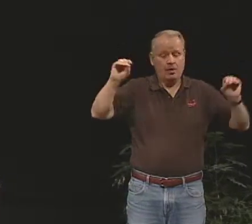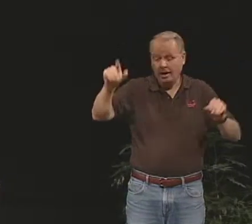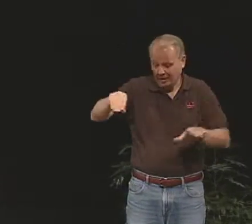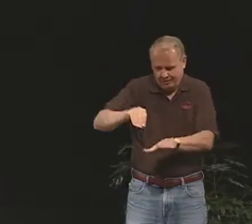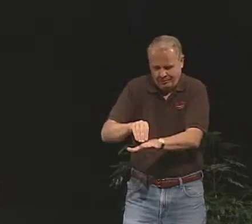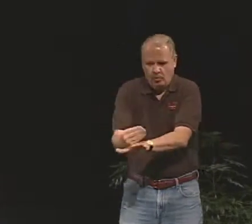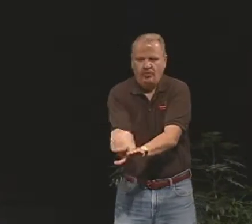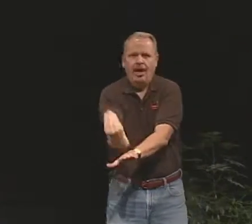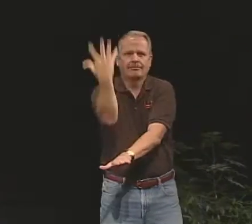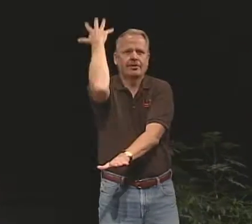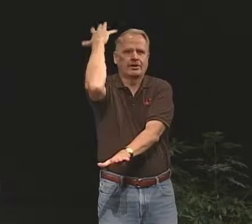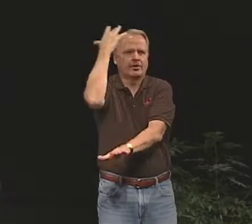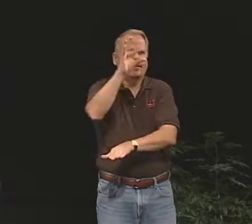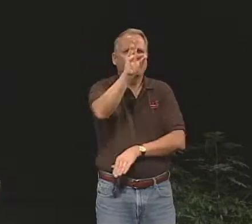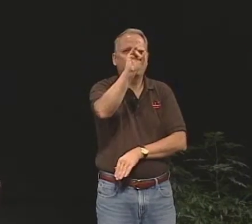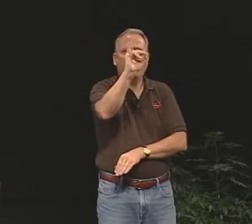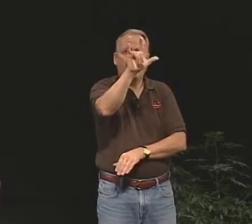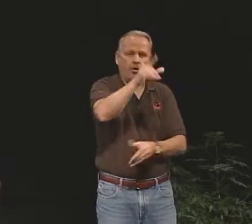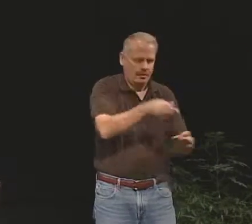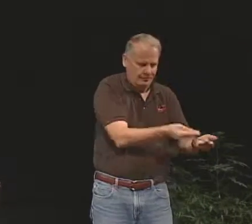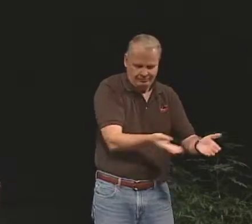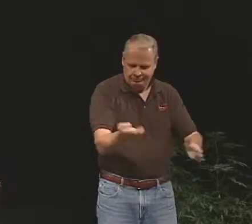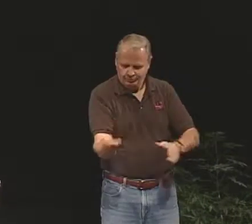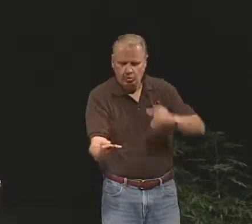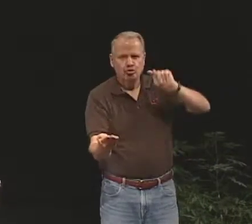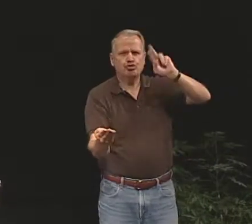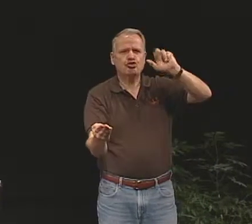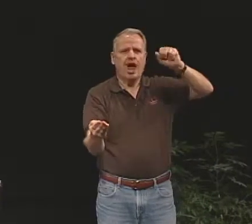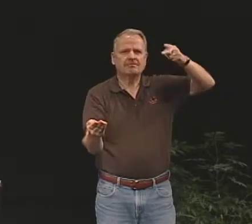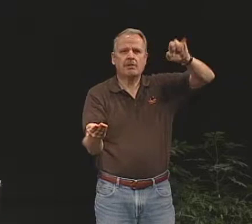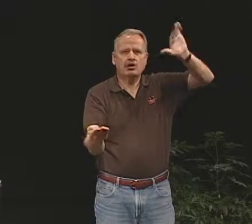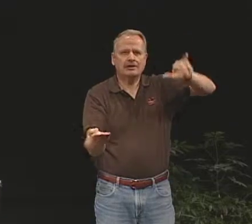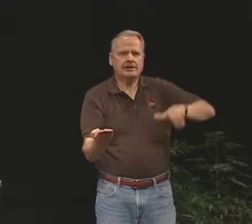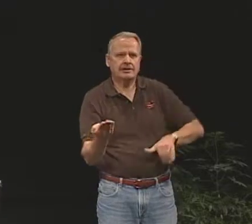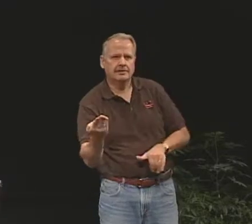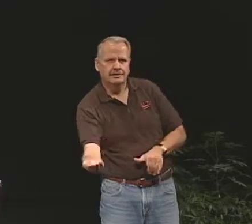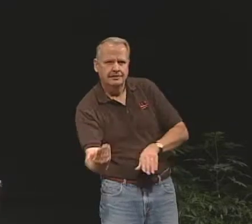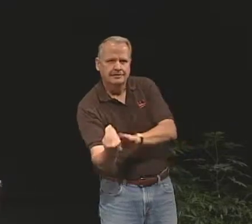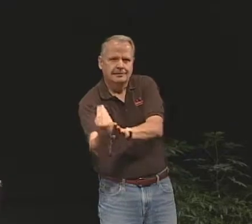we had no personal computers. The professors would use the transparencies